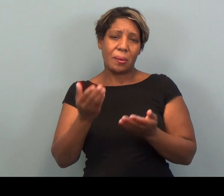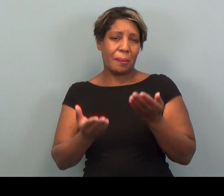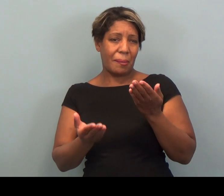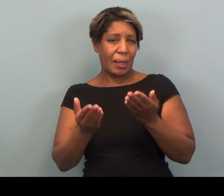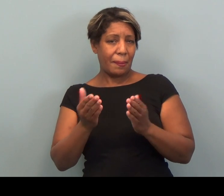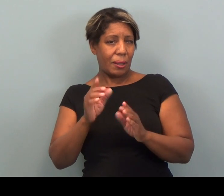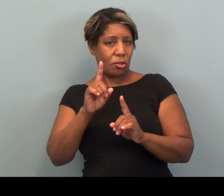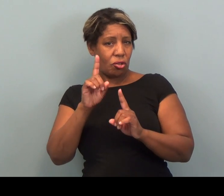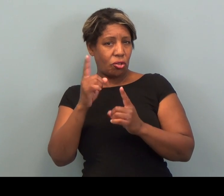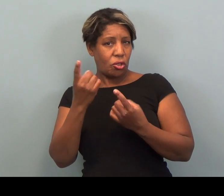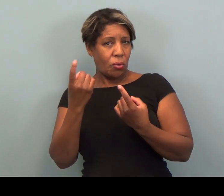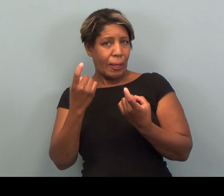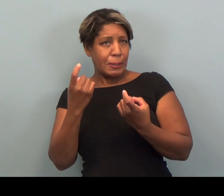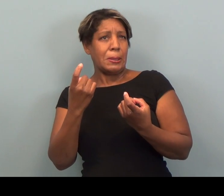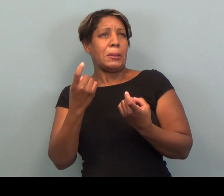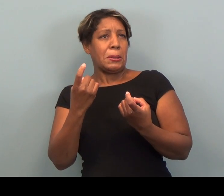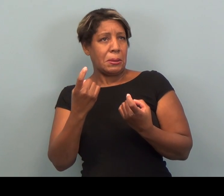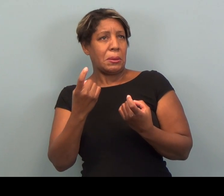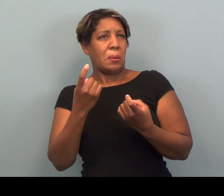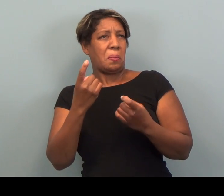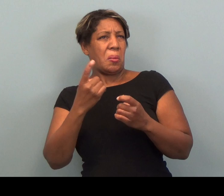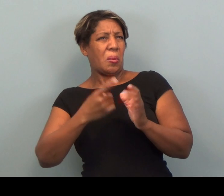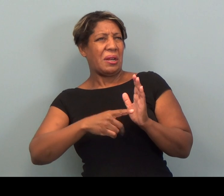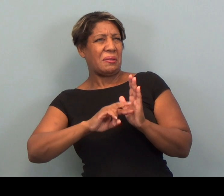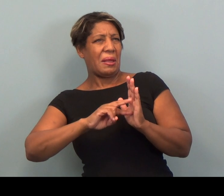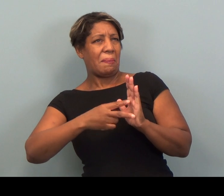So you may be asking what is a tax site?